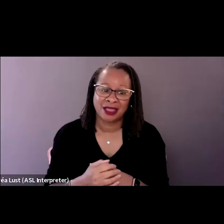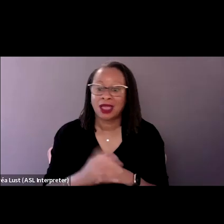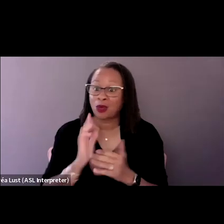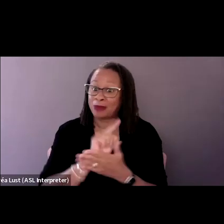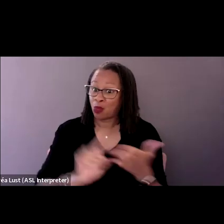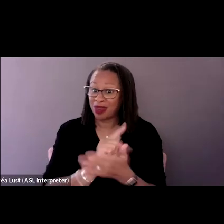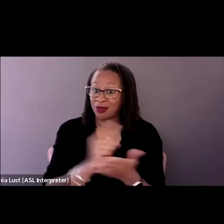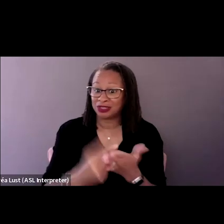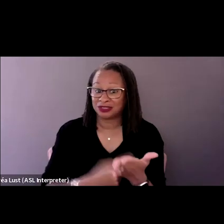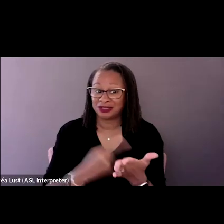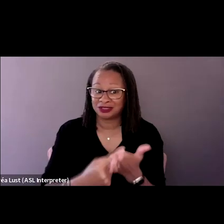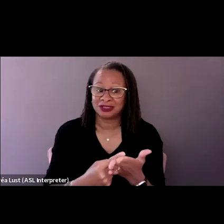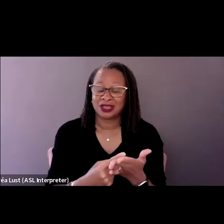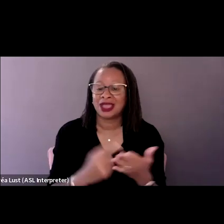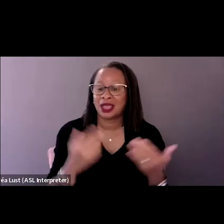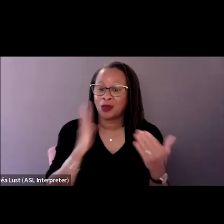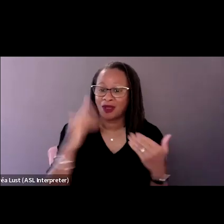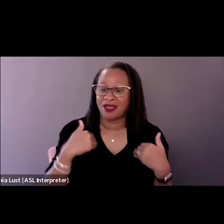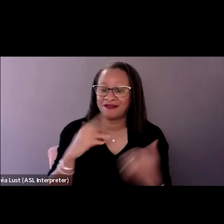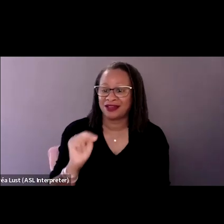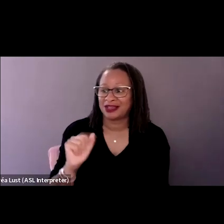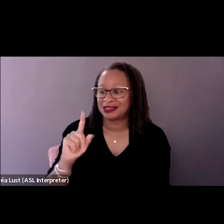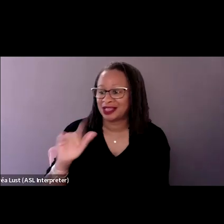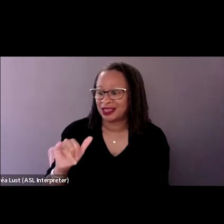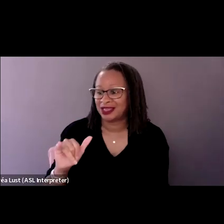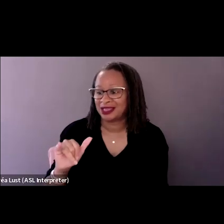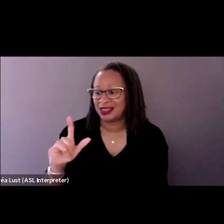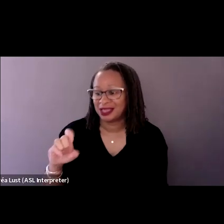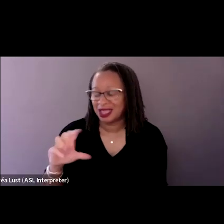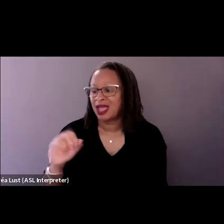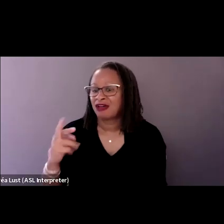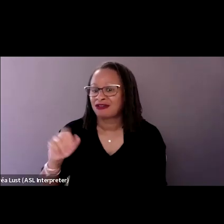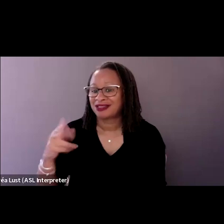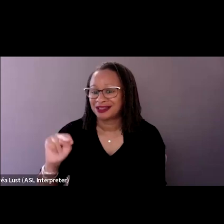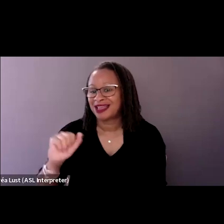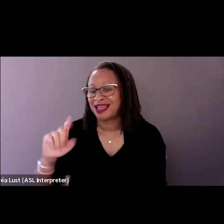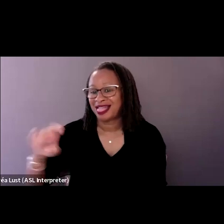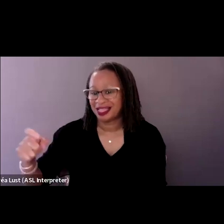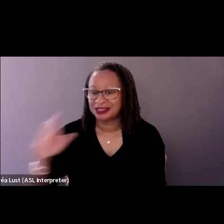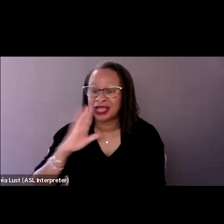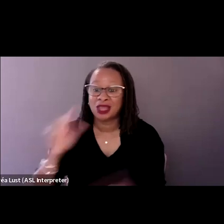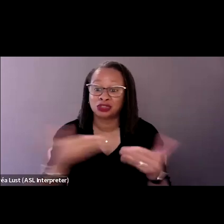And with me are gonna be Natalie, Adel and Alex I'll let them introduce themselves for you